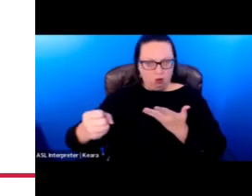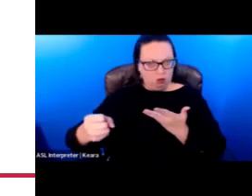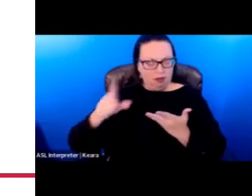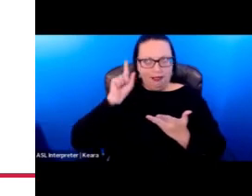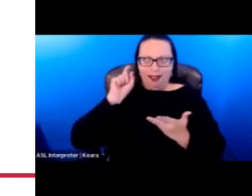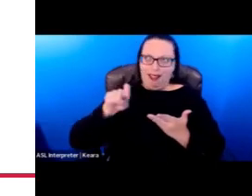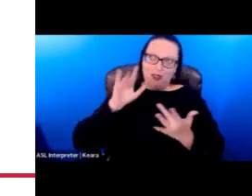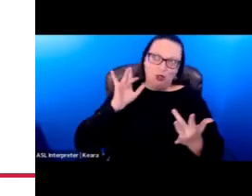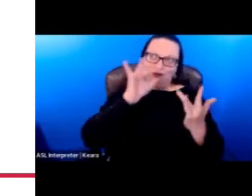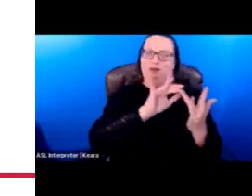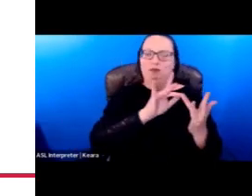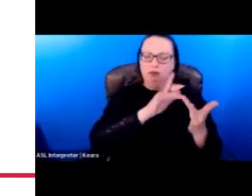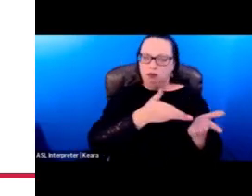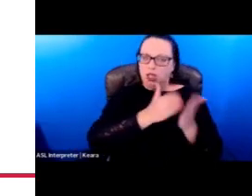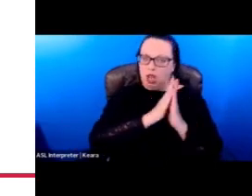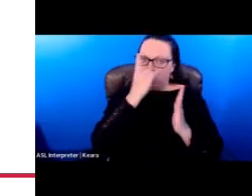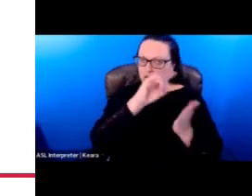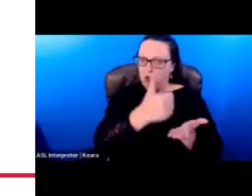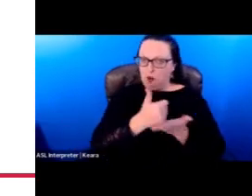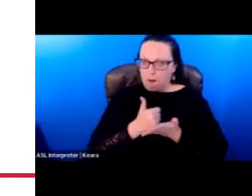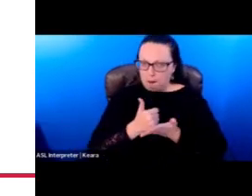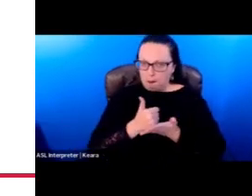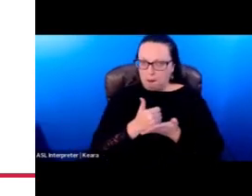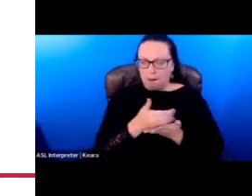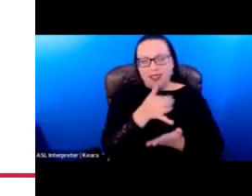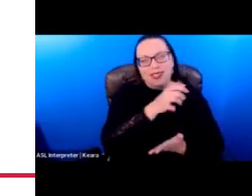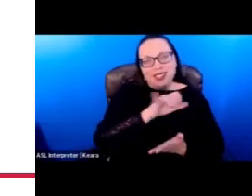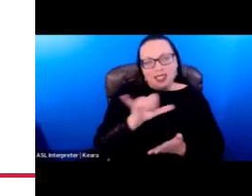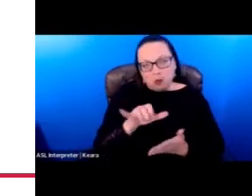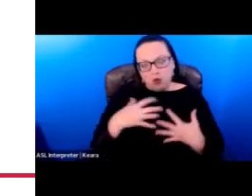kind of very similar to the recovery from the brain injury, right, we had to let that guard